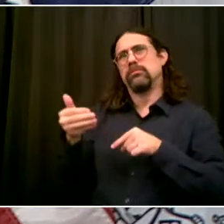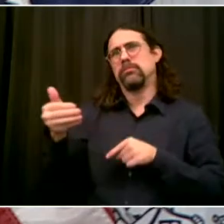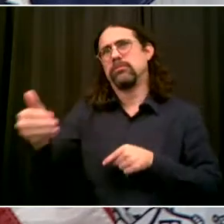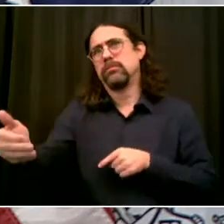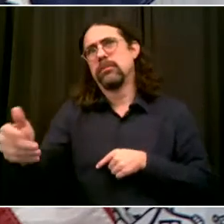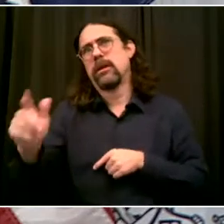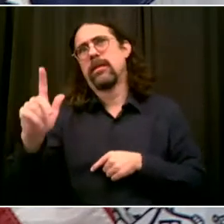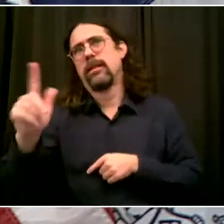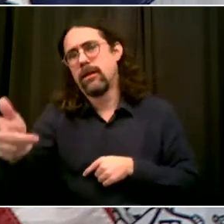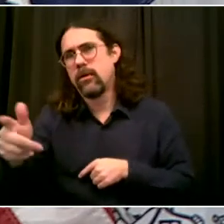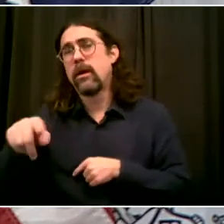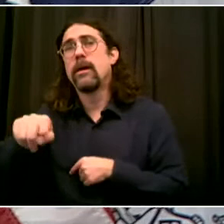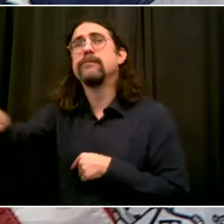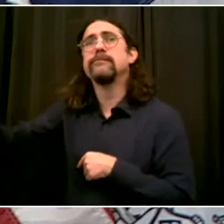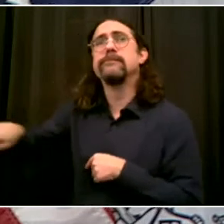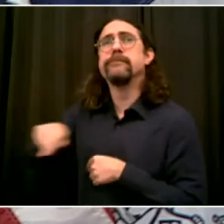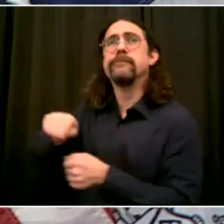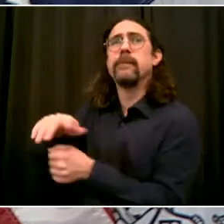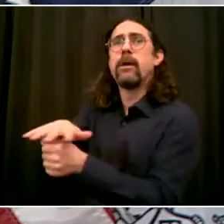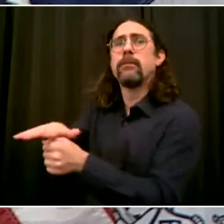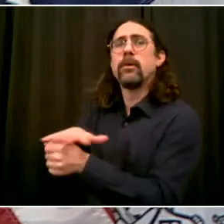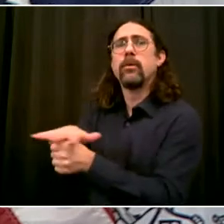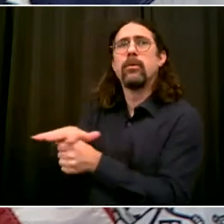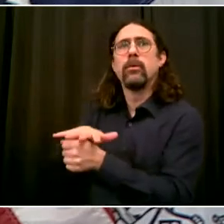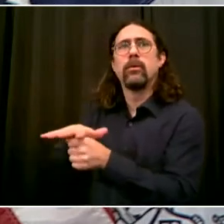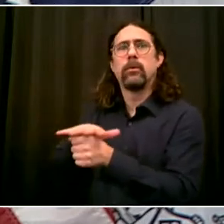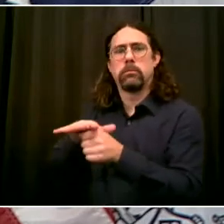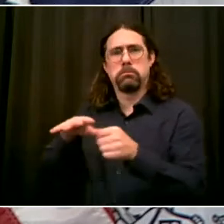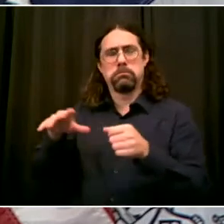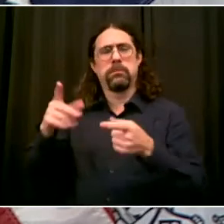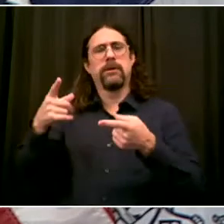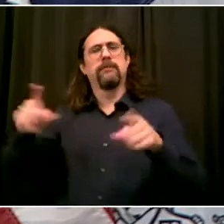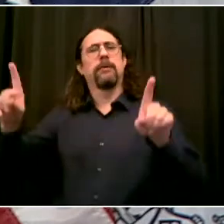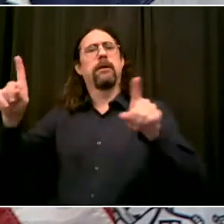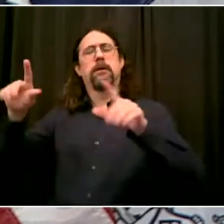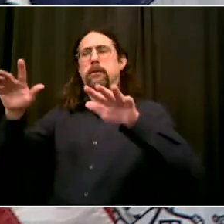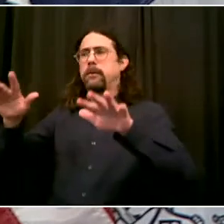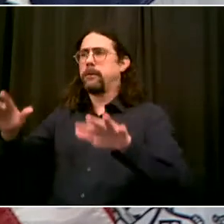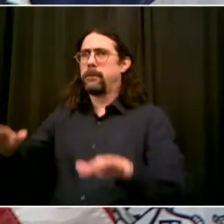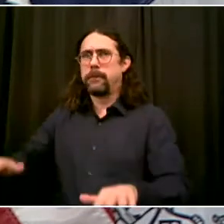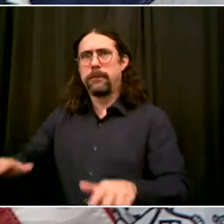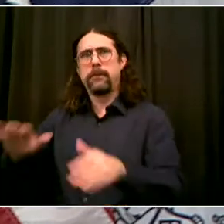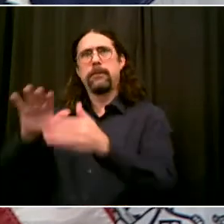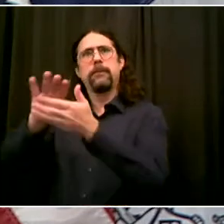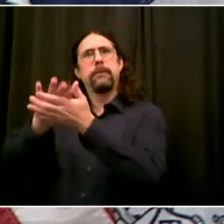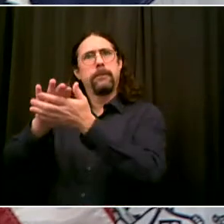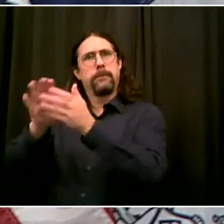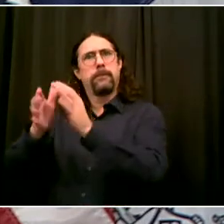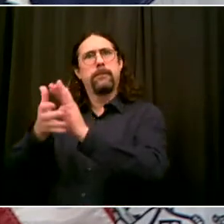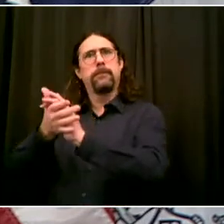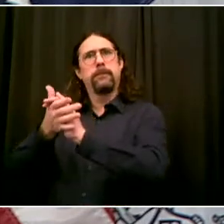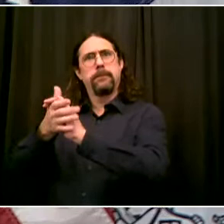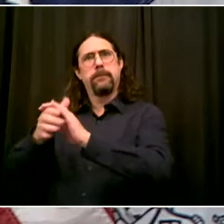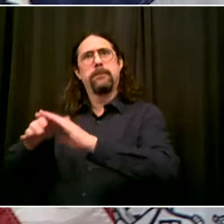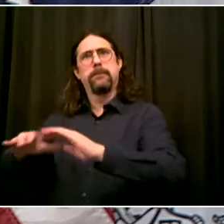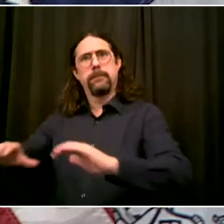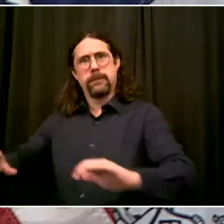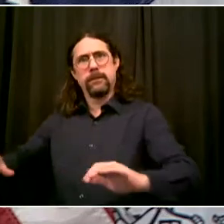COMMUNITY IN THE YEARS TAFER FOUND ITS WAY TOGETHER AGAIN. PEOPLE OF DIFFERENT BACKGROUNDS REALLY WORKED